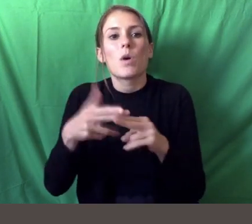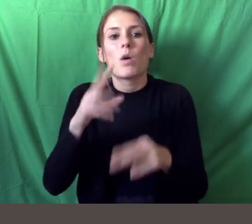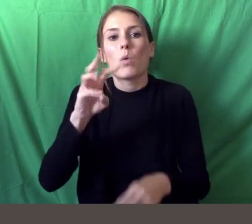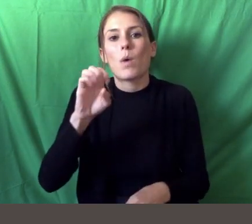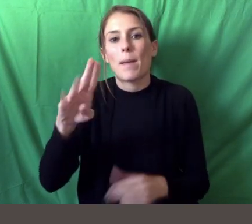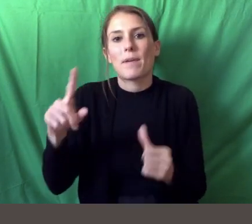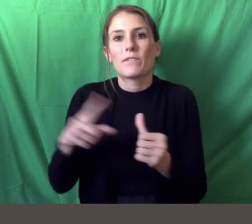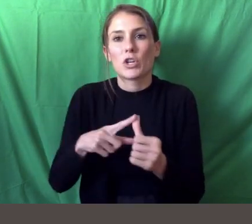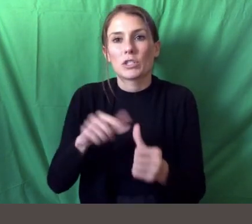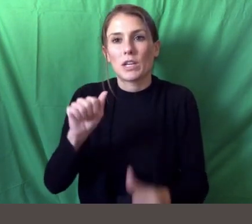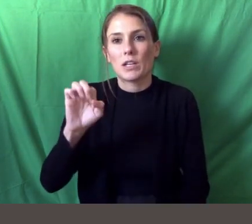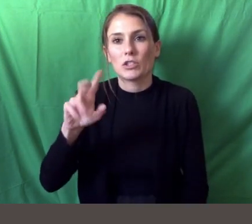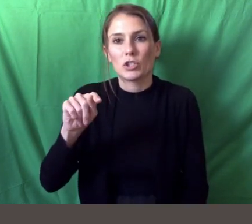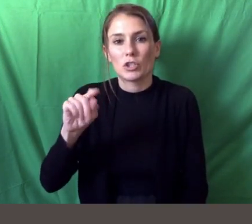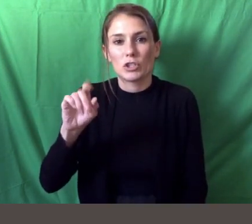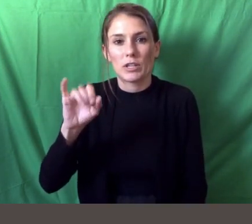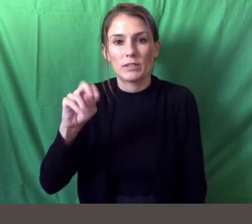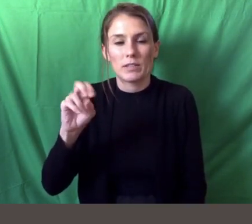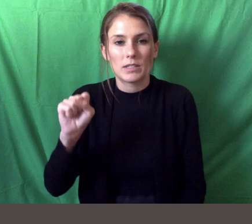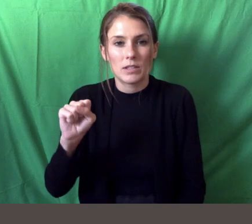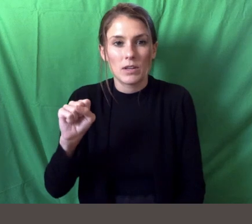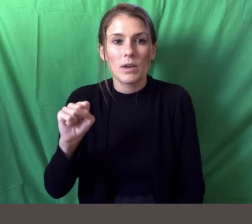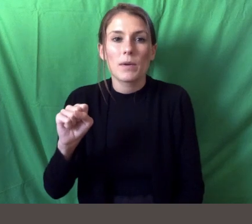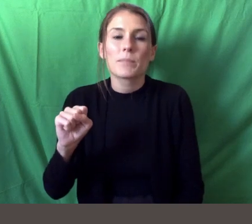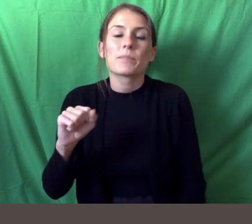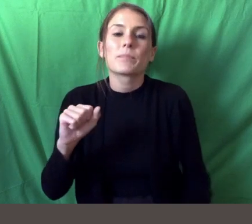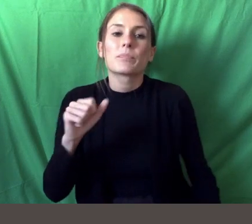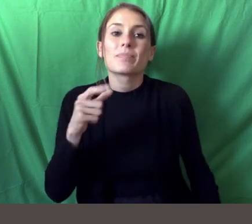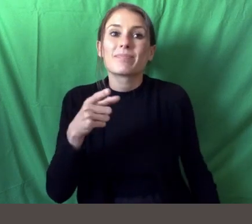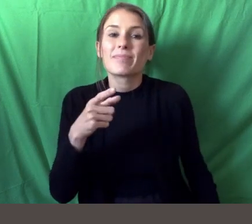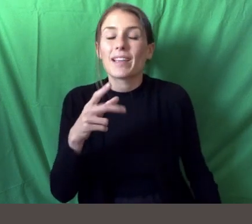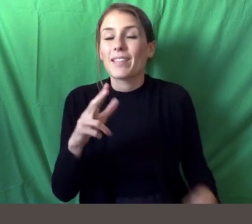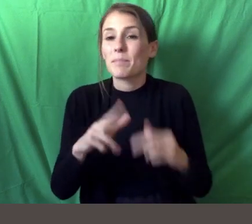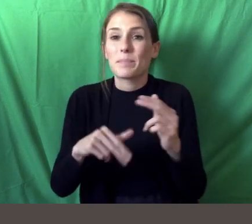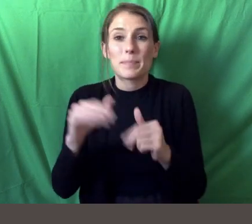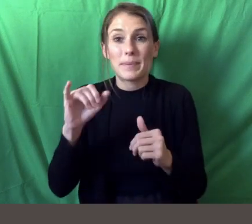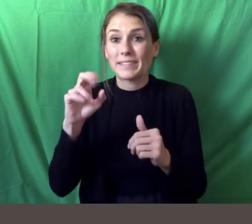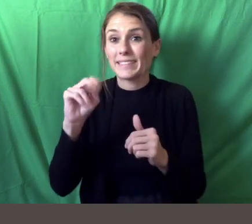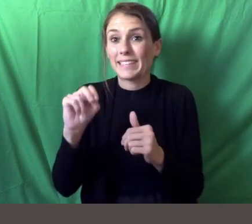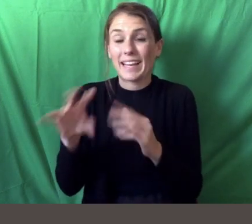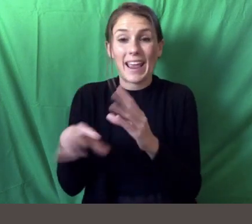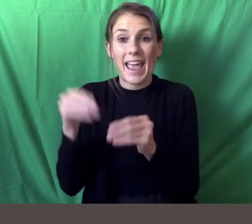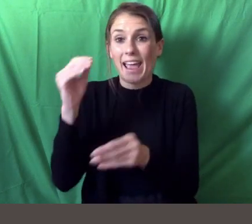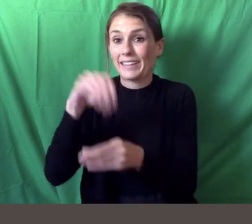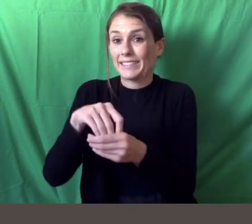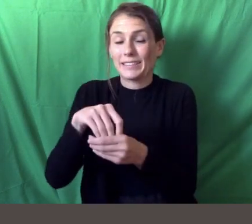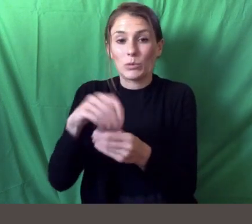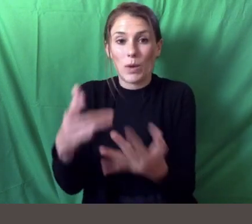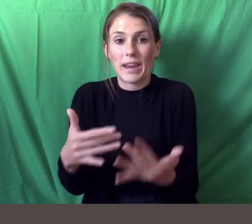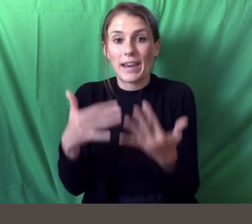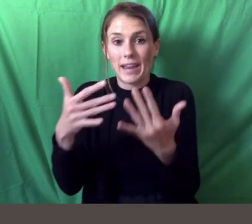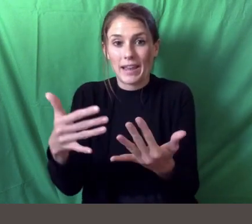And just like for element interactions, their built-in weighting makes tests less susceptible to flakiness.